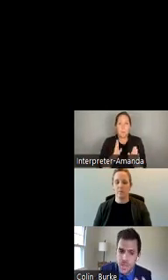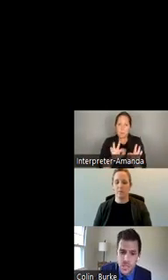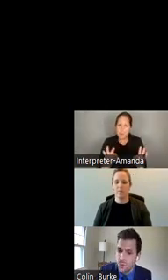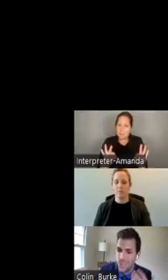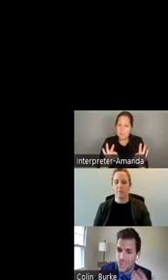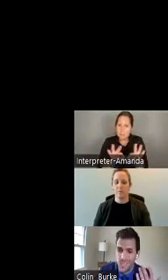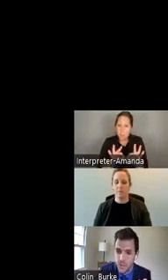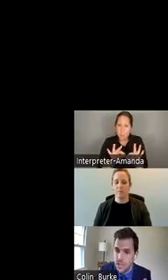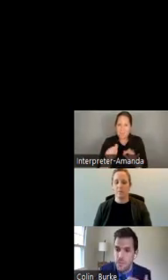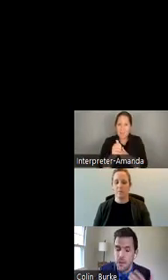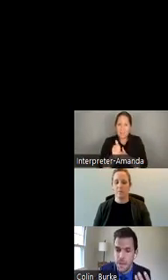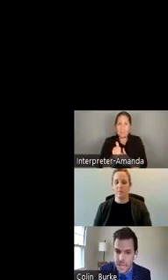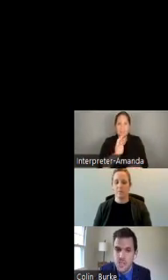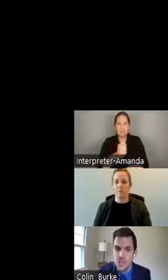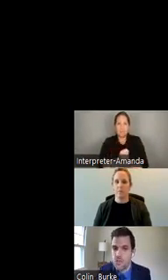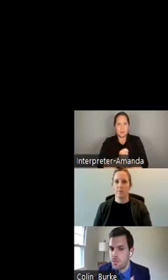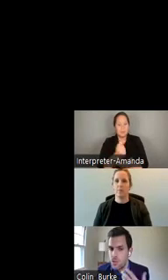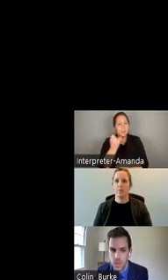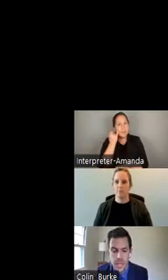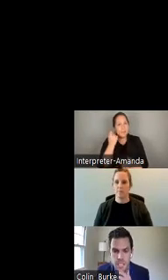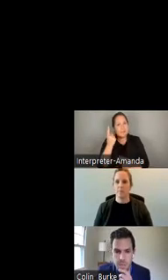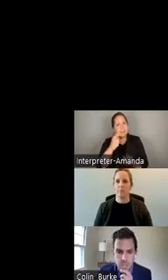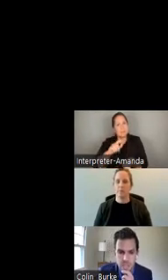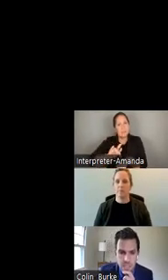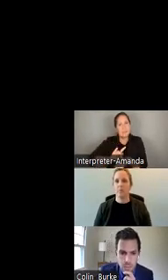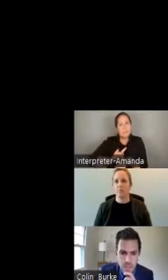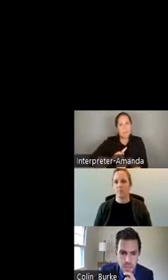especially if we're going to start thinking about medication treatment or specialized Therapies